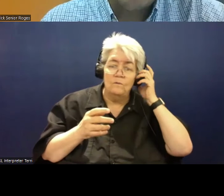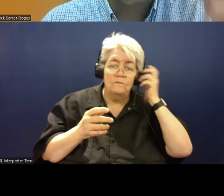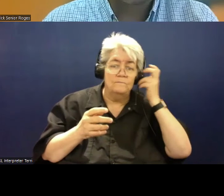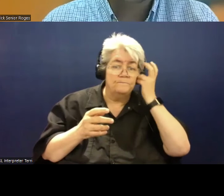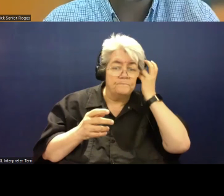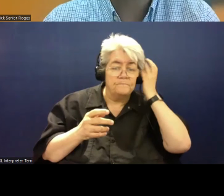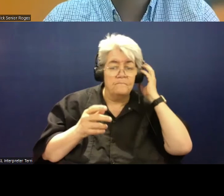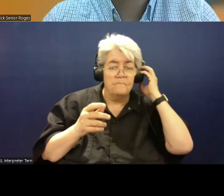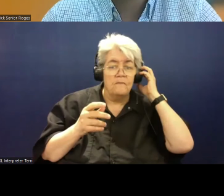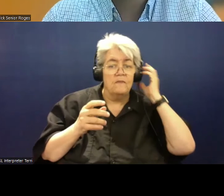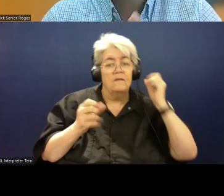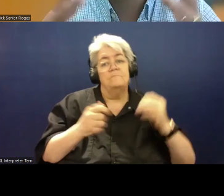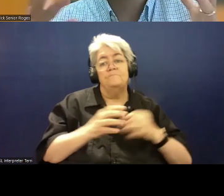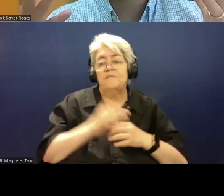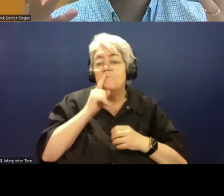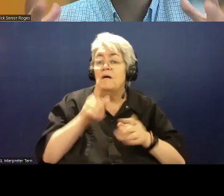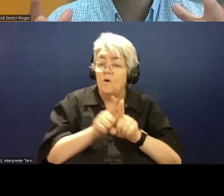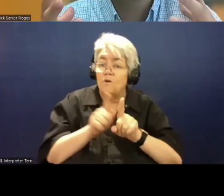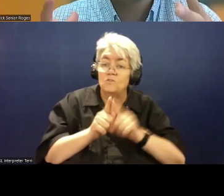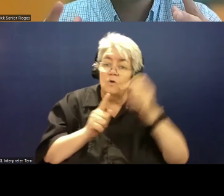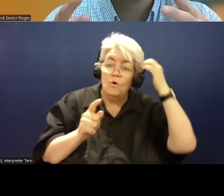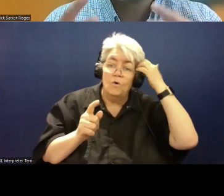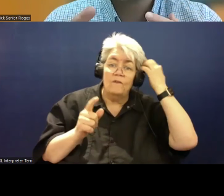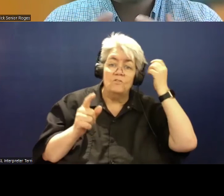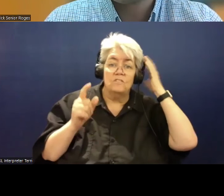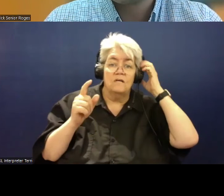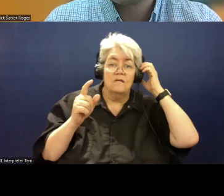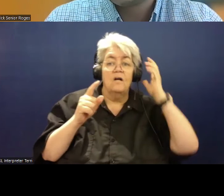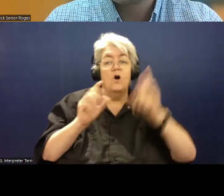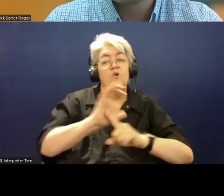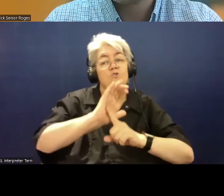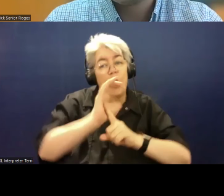BUT THERE IS ALSO A WHOLE SET OF CULTURAL AND RACE PROTECTIVE FACTORS.